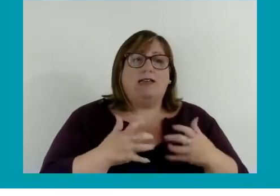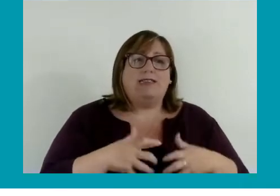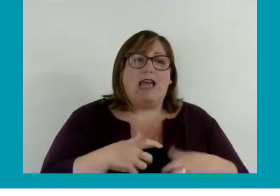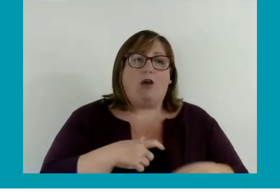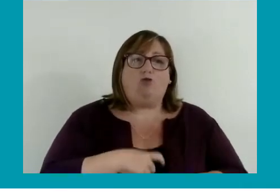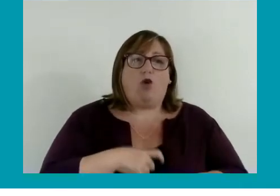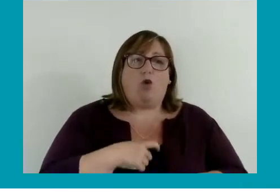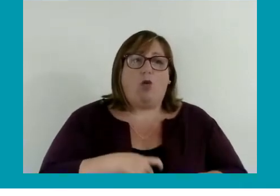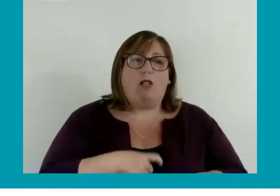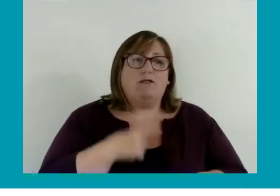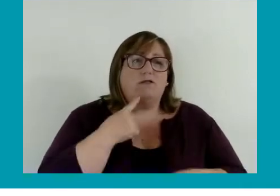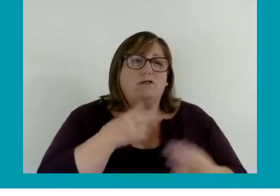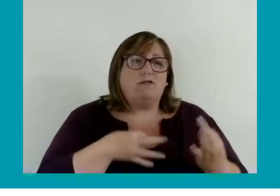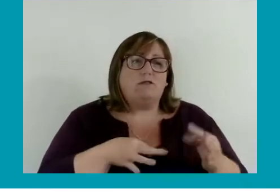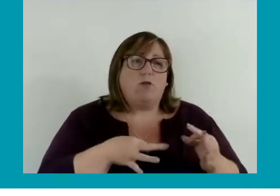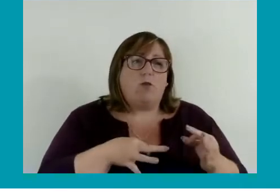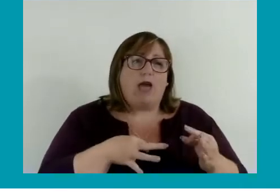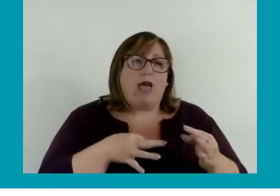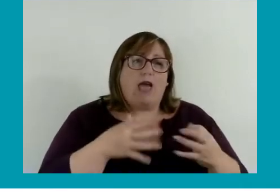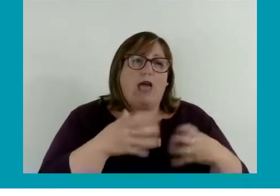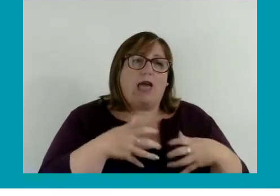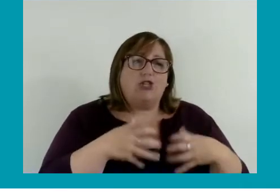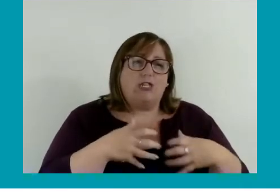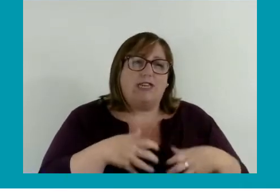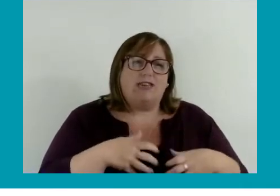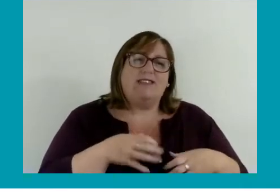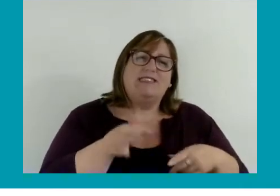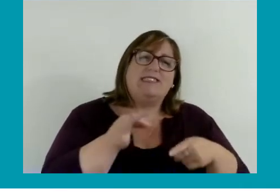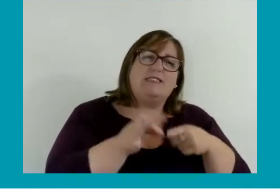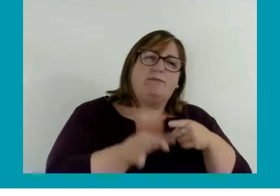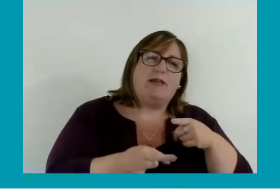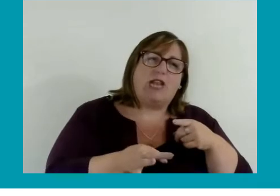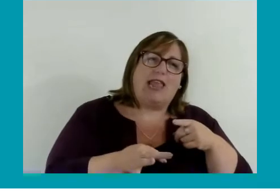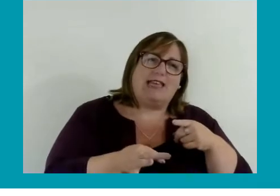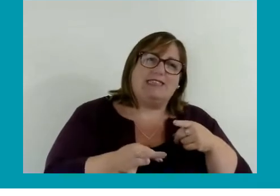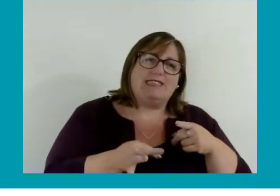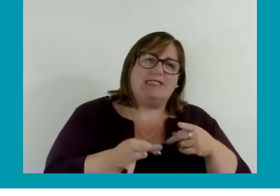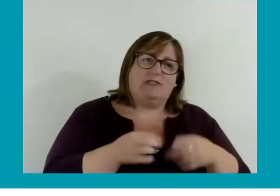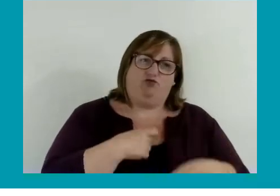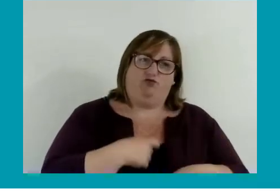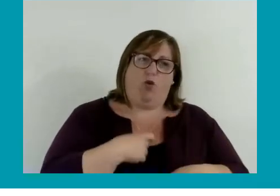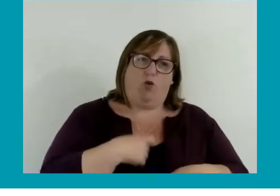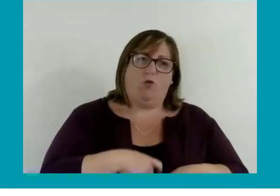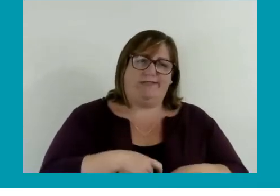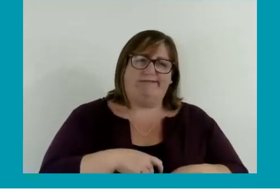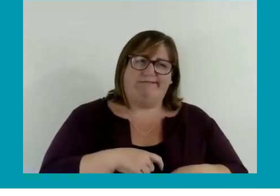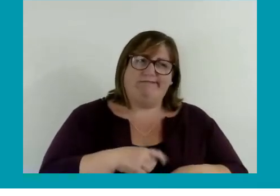kind of specialist role we do struggle and i think we find there aren't that many people out there